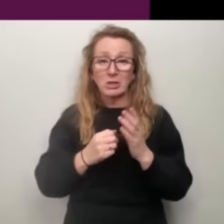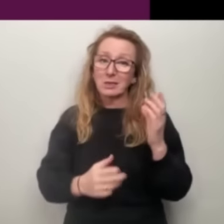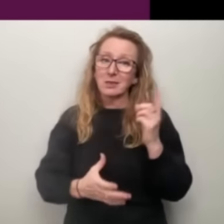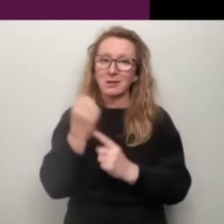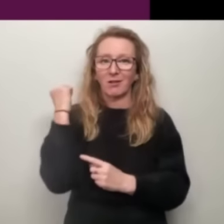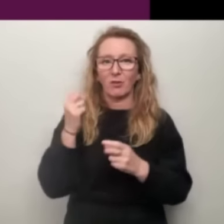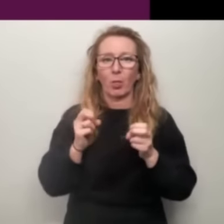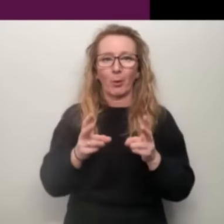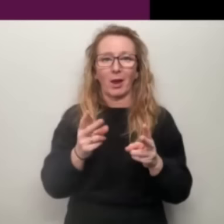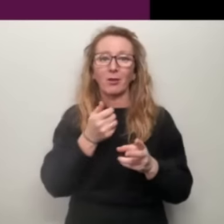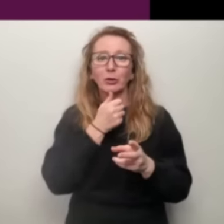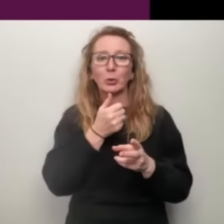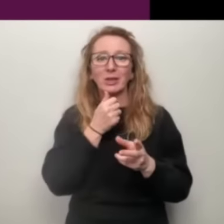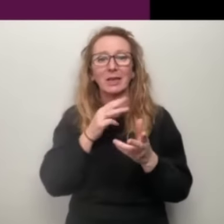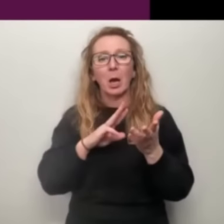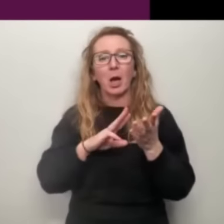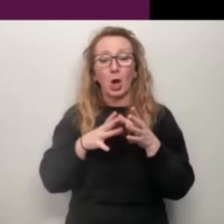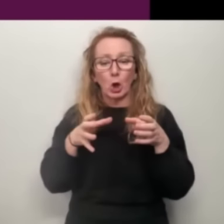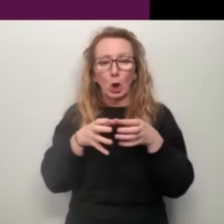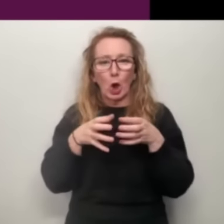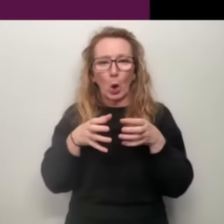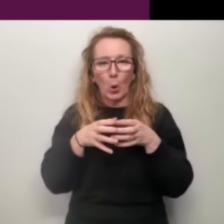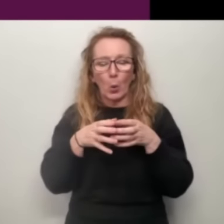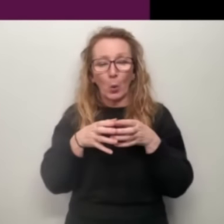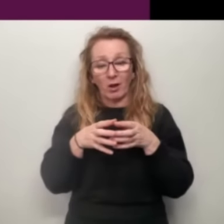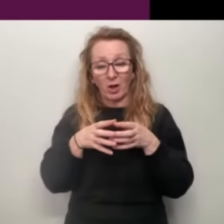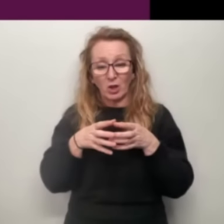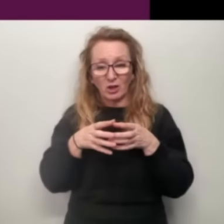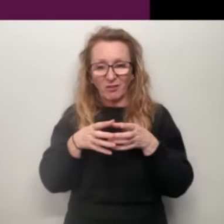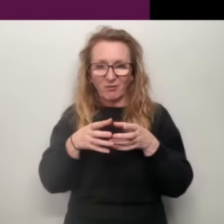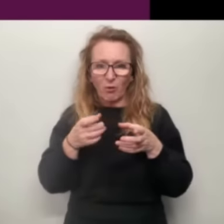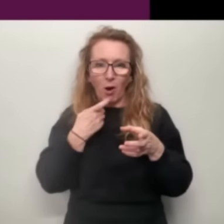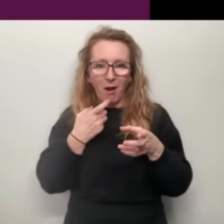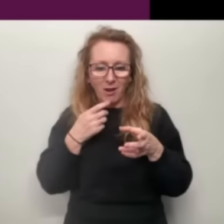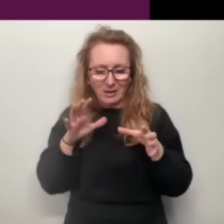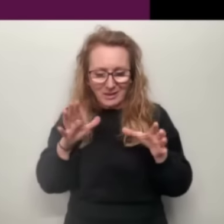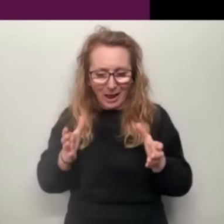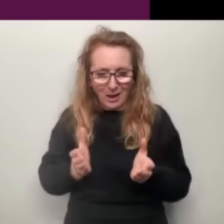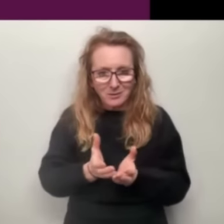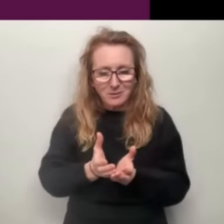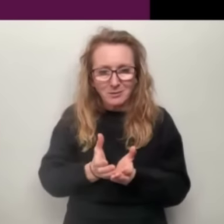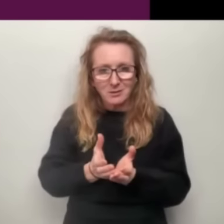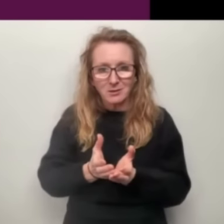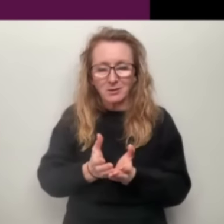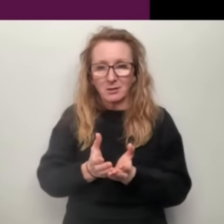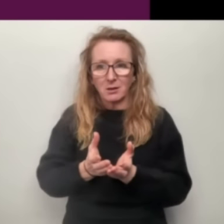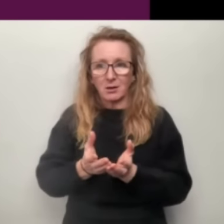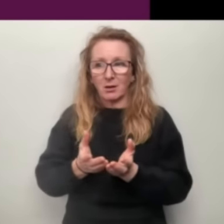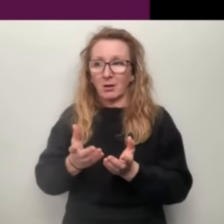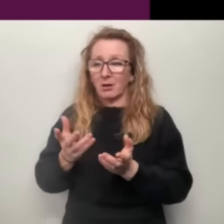of using a mineral fuel in the casting of iron. This fuel was abundant in specific areas of the country,